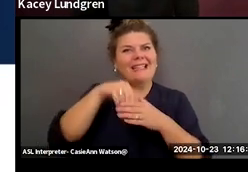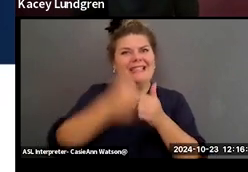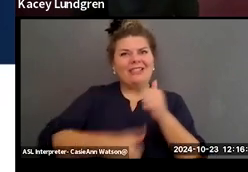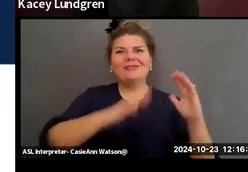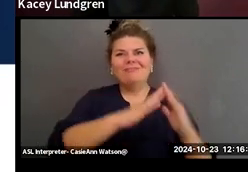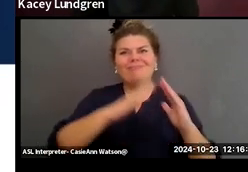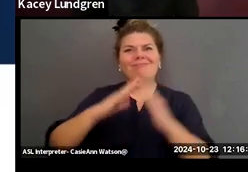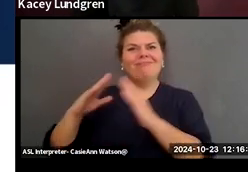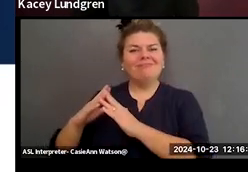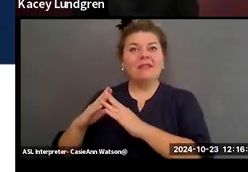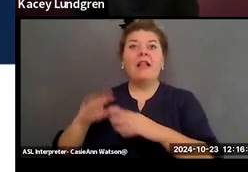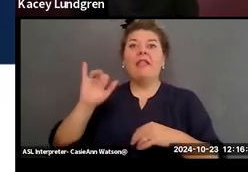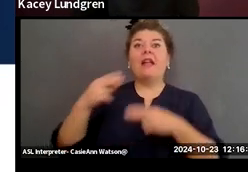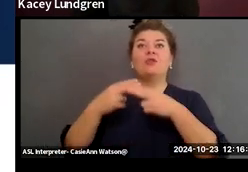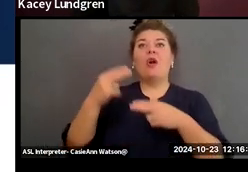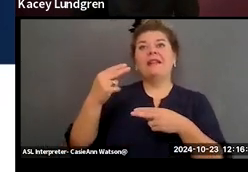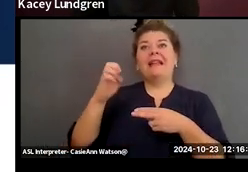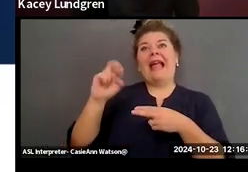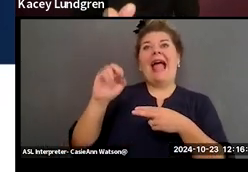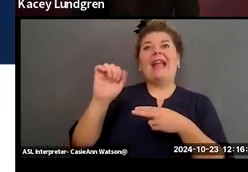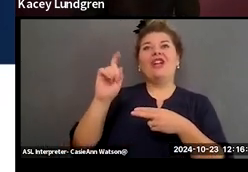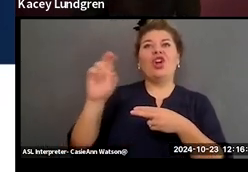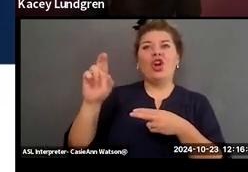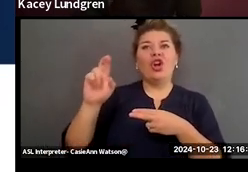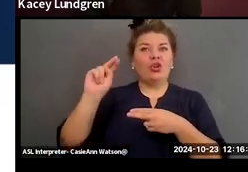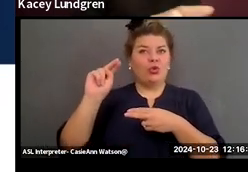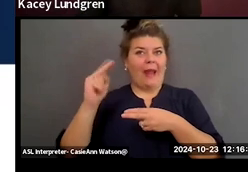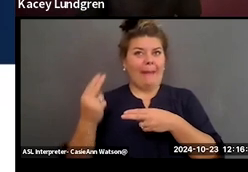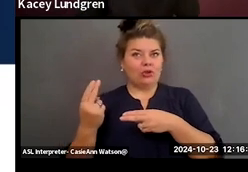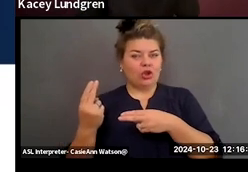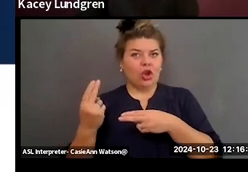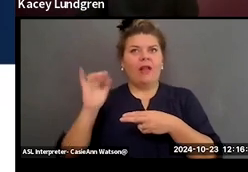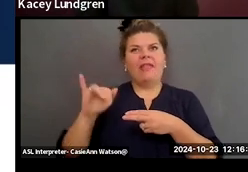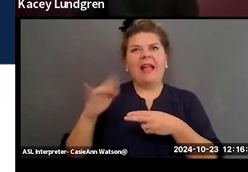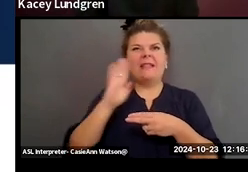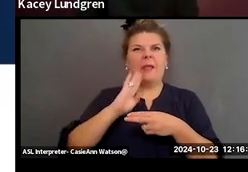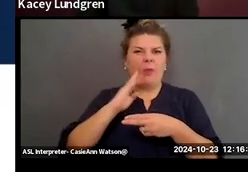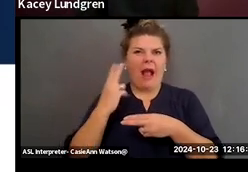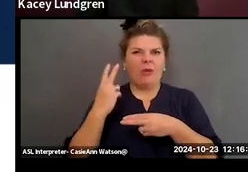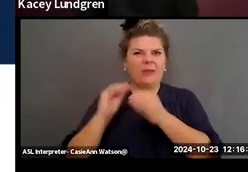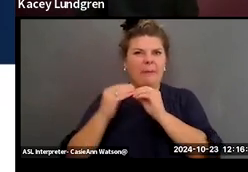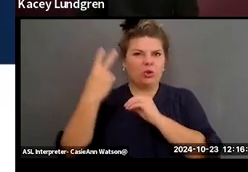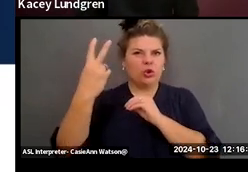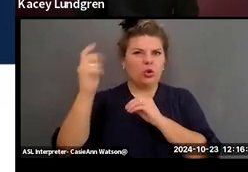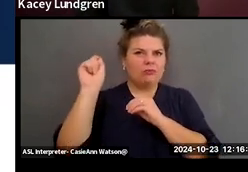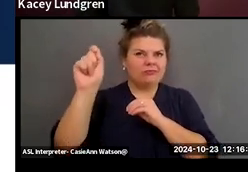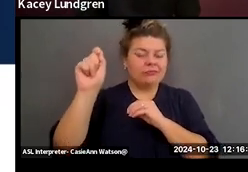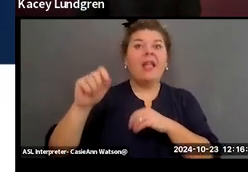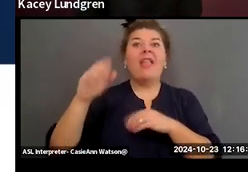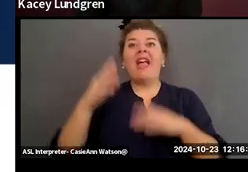Those two are Henniker in New Hampshire, which is the brown dot with the two next to it, and Sandy River Valley, Maine,